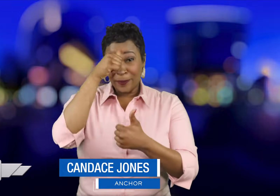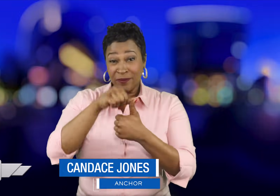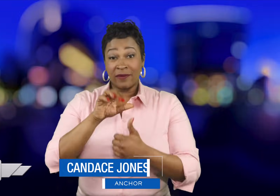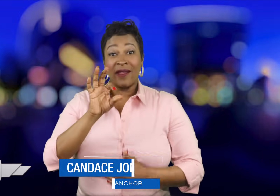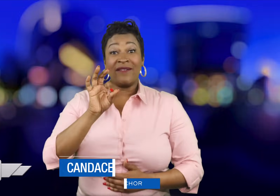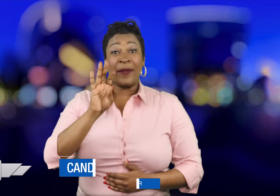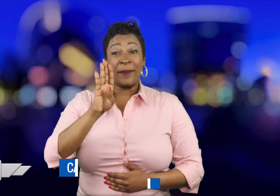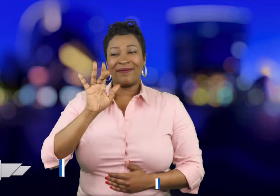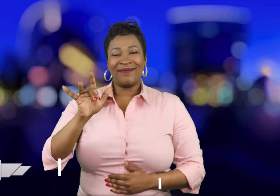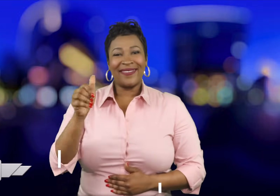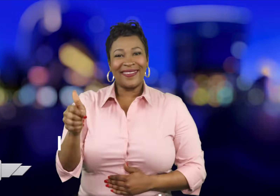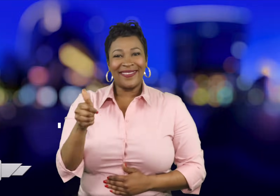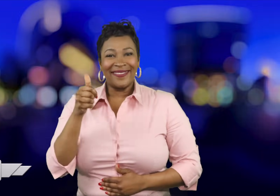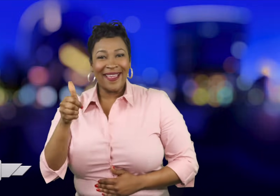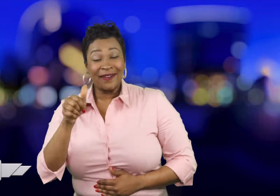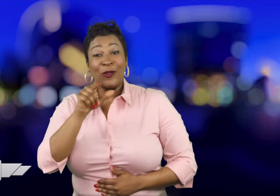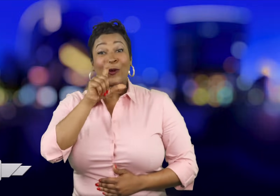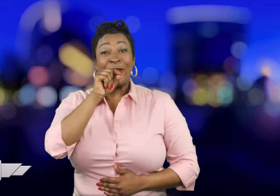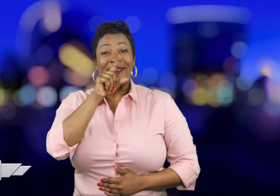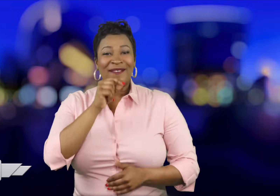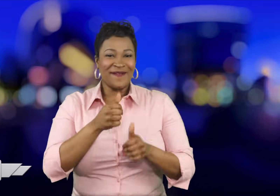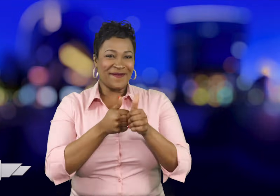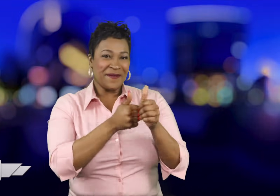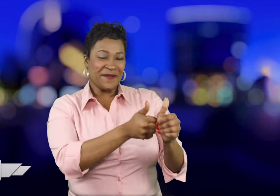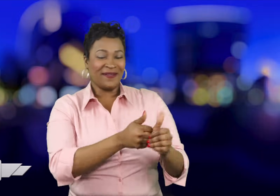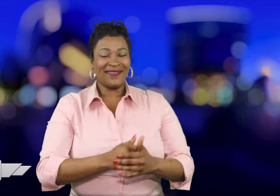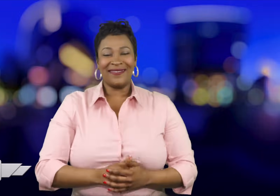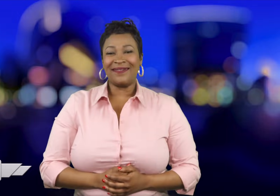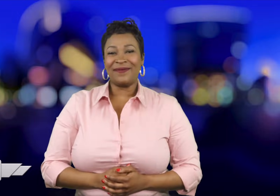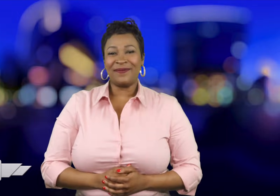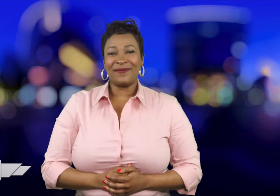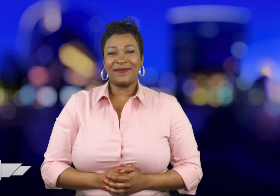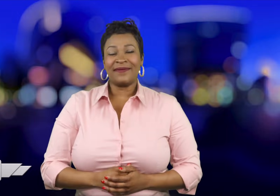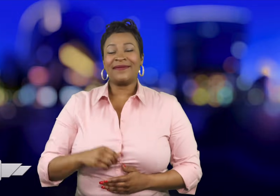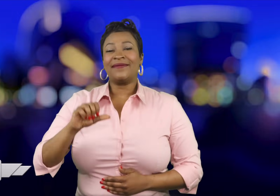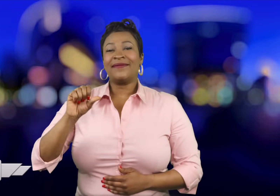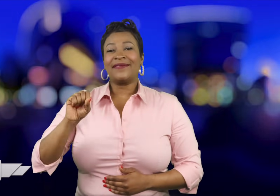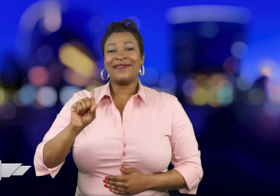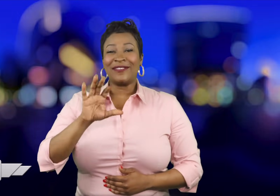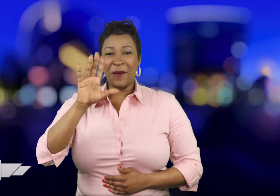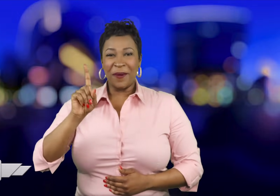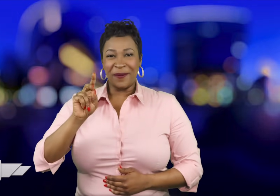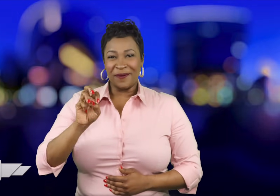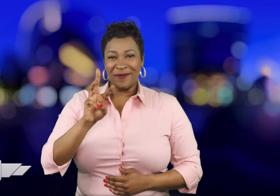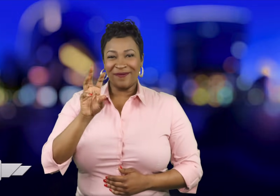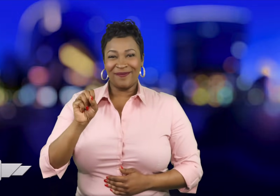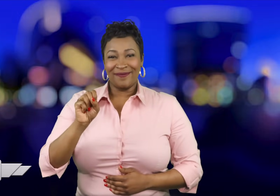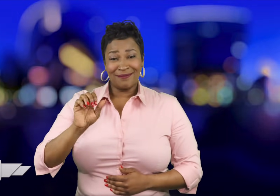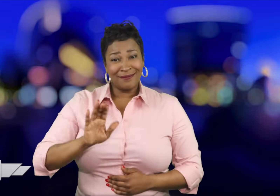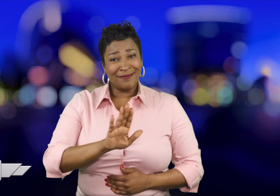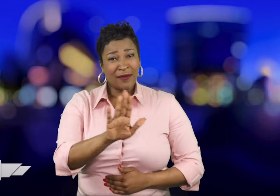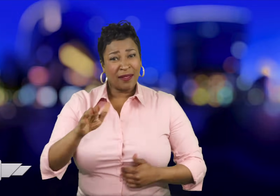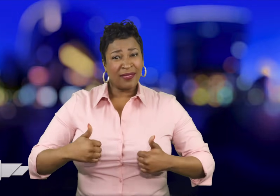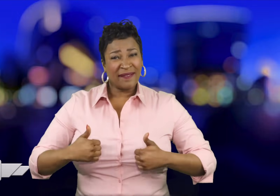Remember to like us on Facebook and follow us on Twitter. Sign1News.